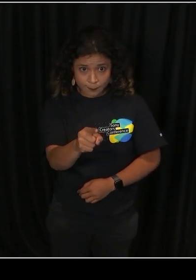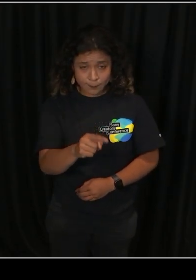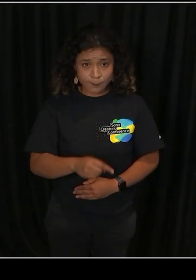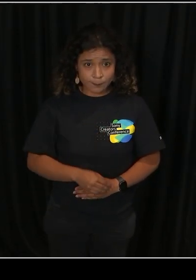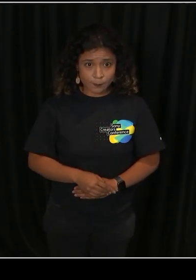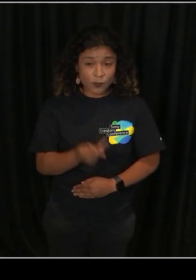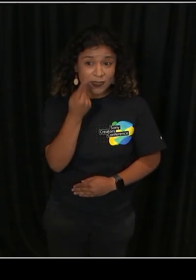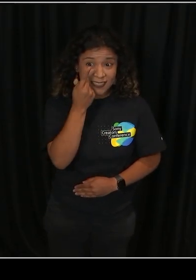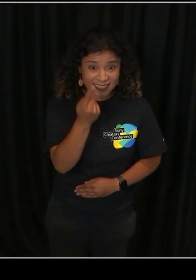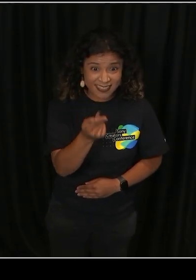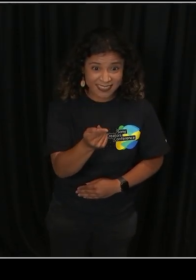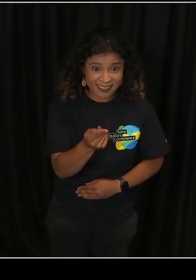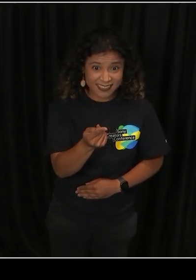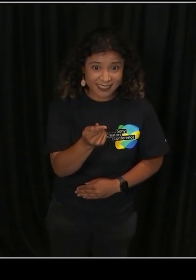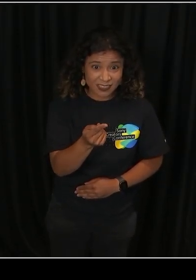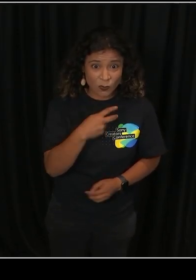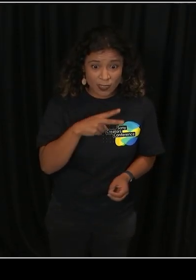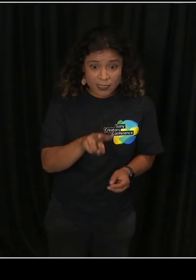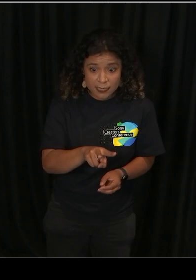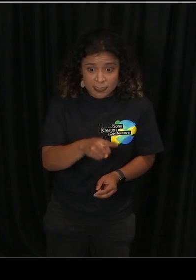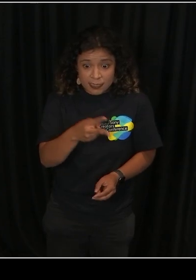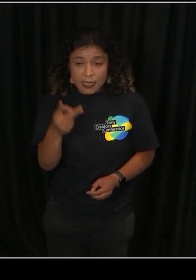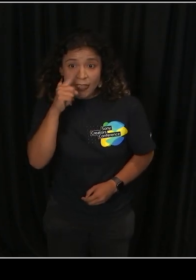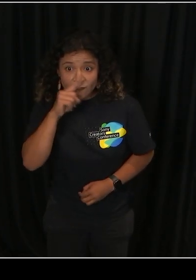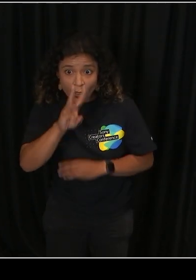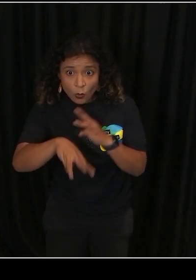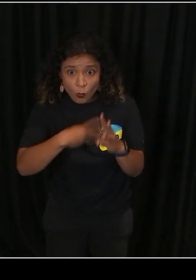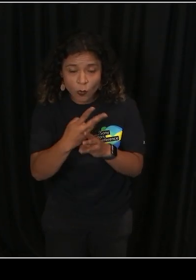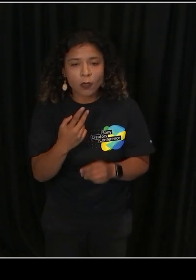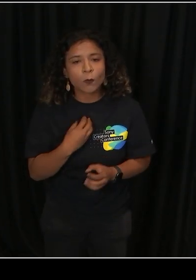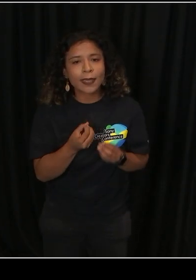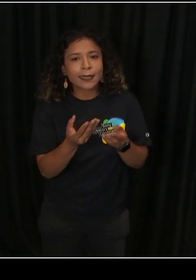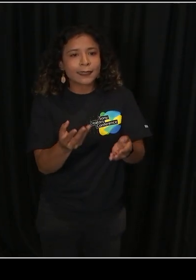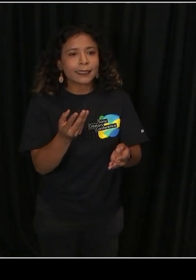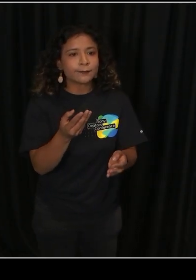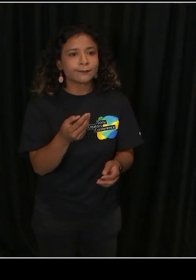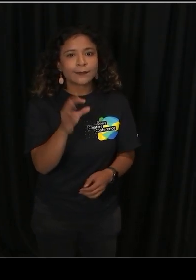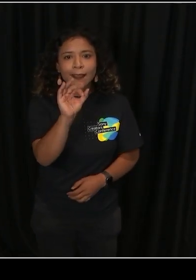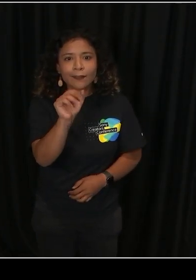You can see that by transitioning into the virtual world, we give the viewer a much cleaner experience